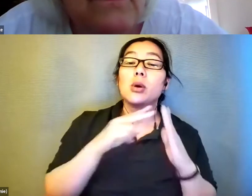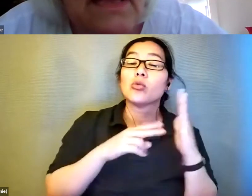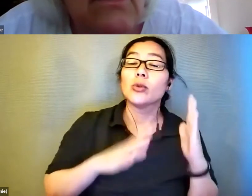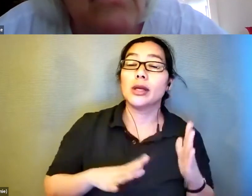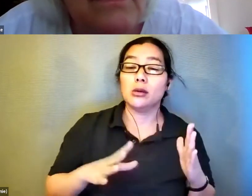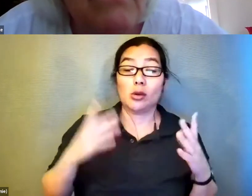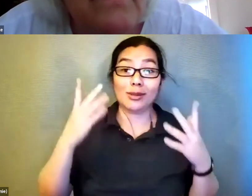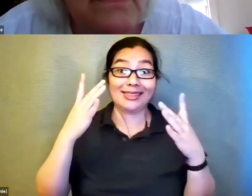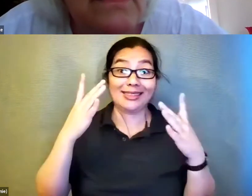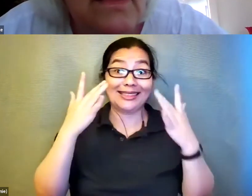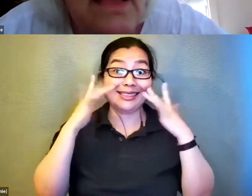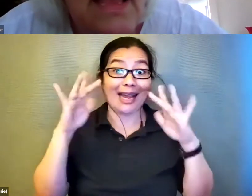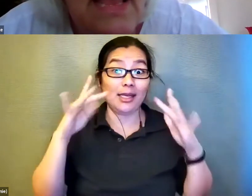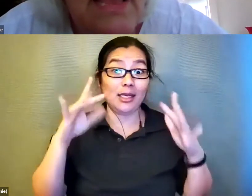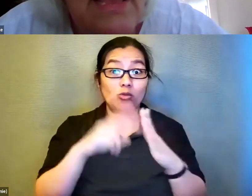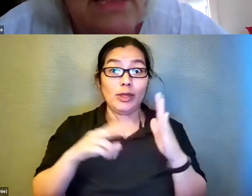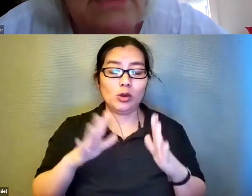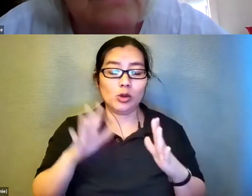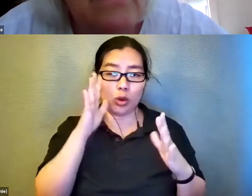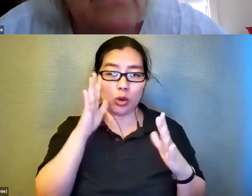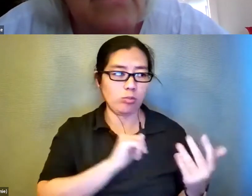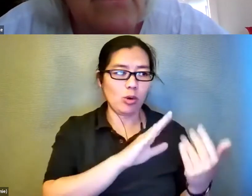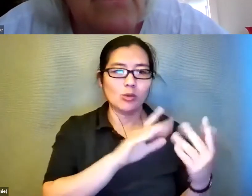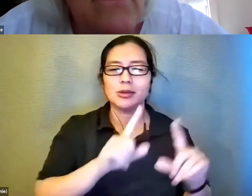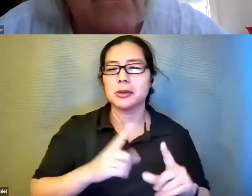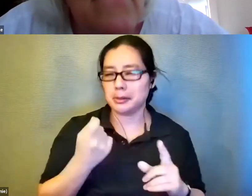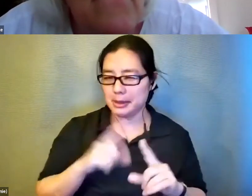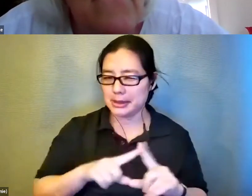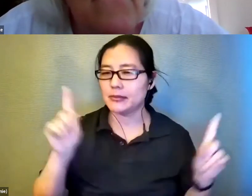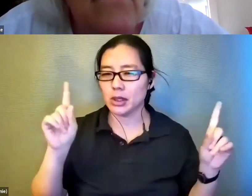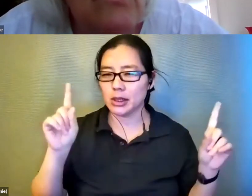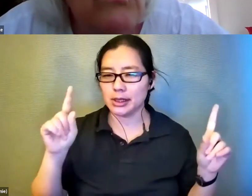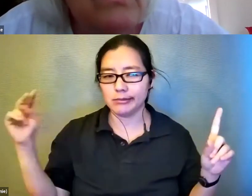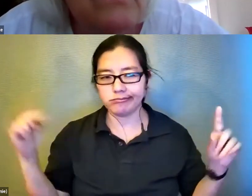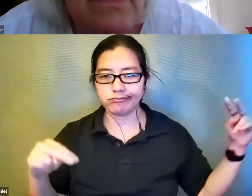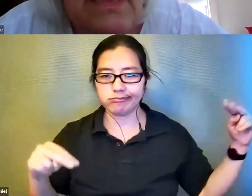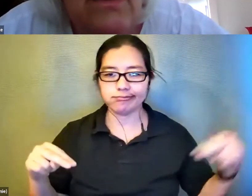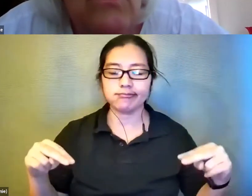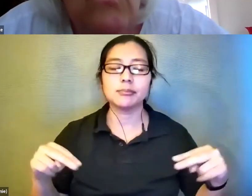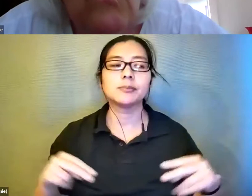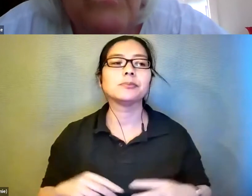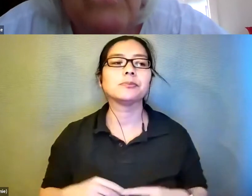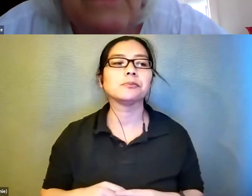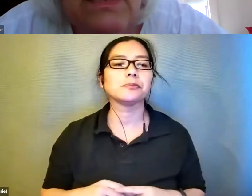encounter differently. And I wonder how that